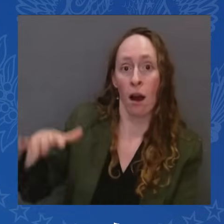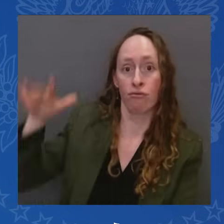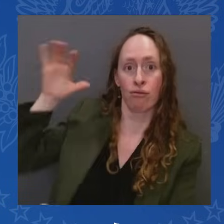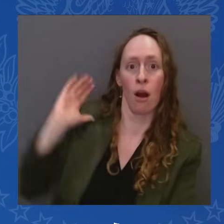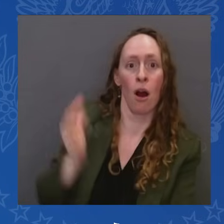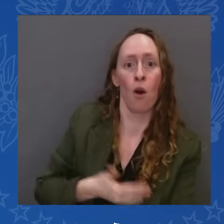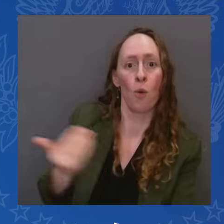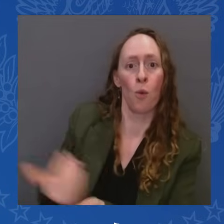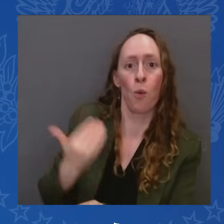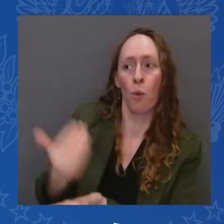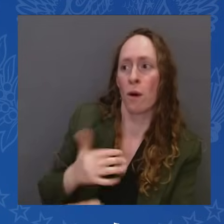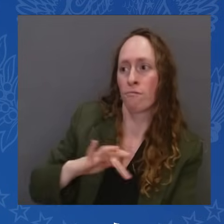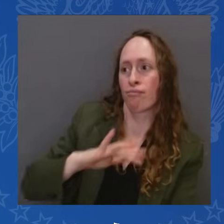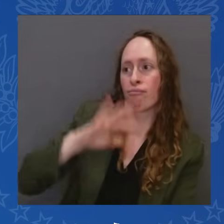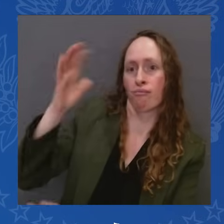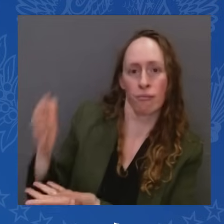to do that is to pass the supplemental.